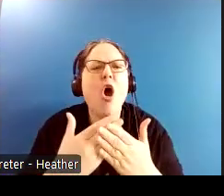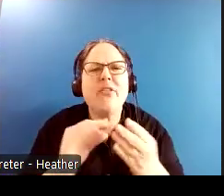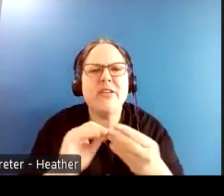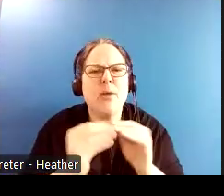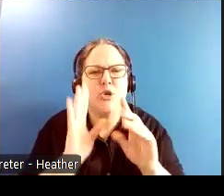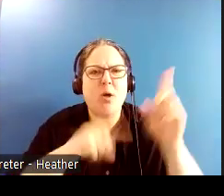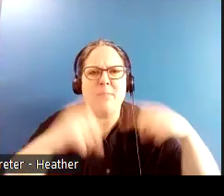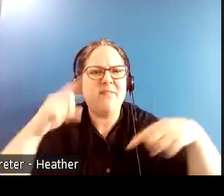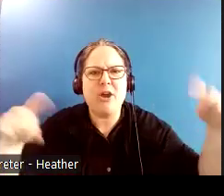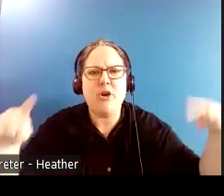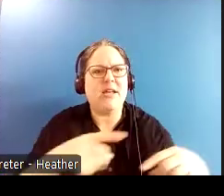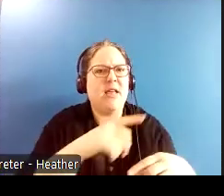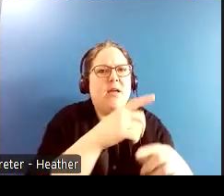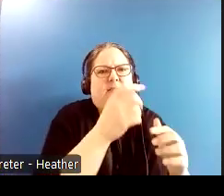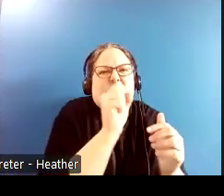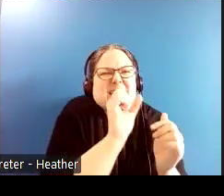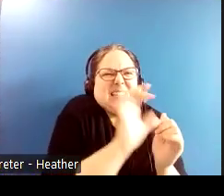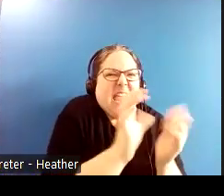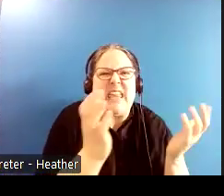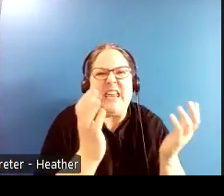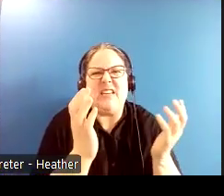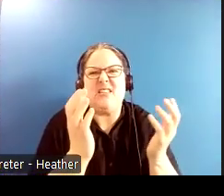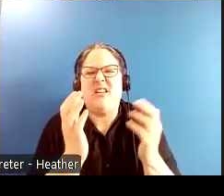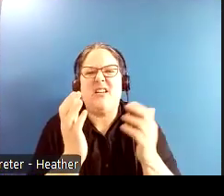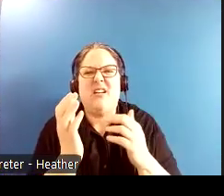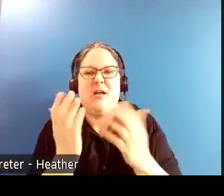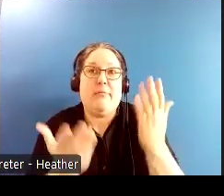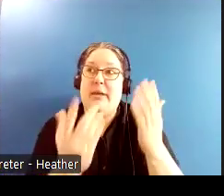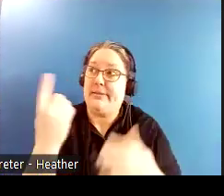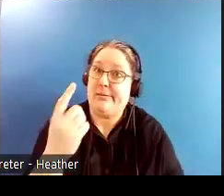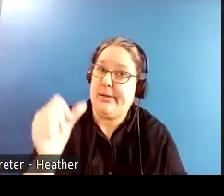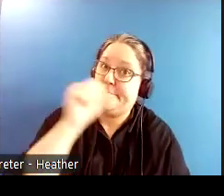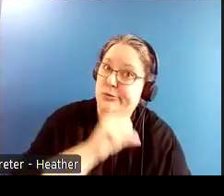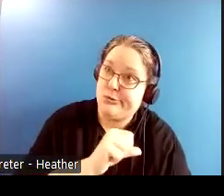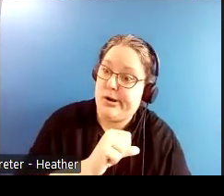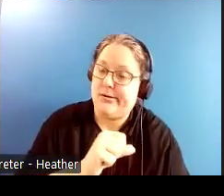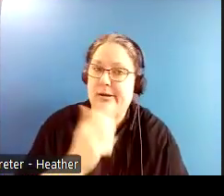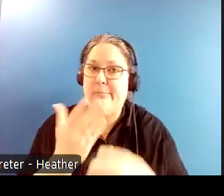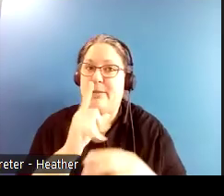a second shorter. Someone was like maybe a little bit drunk and got it like super short. Uh, someone